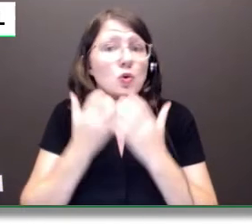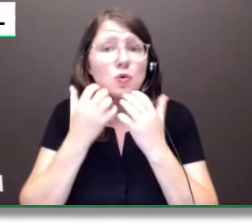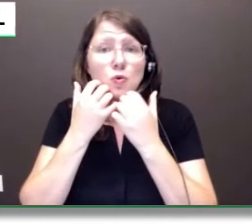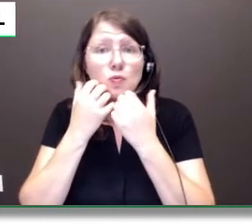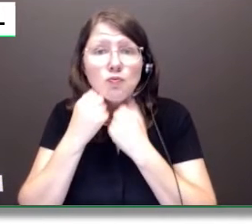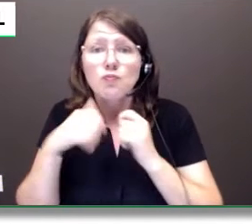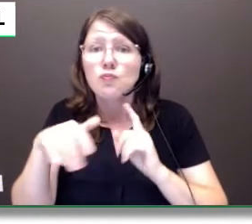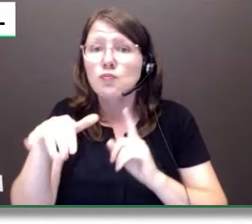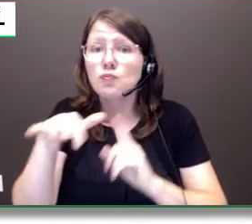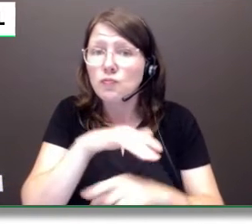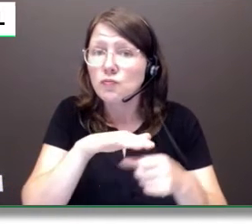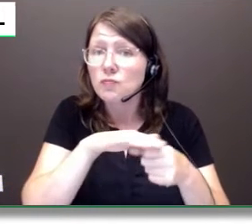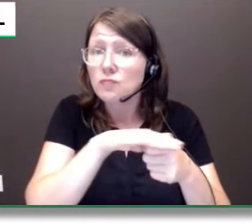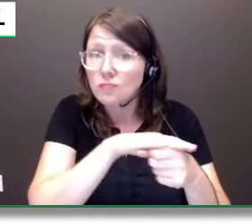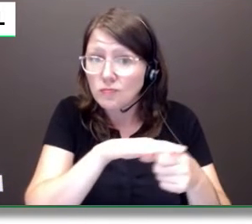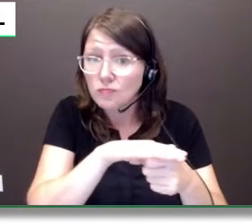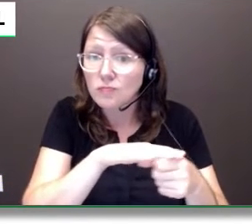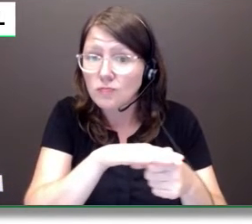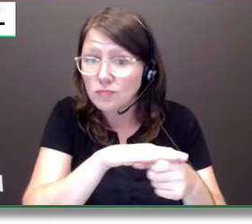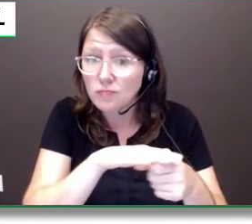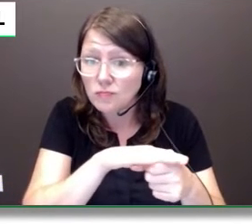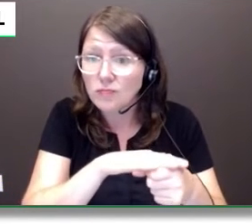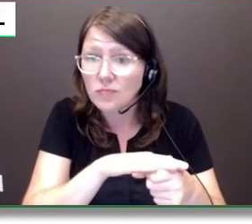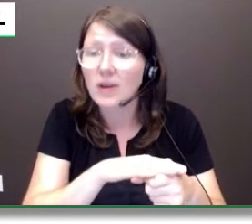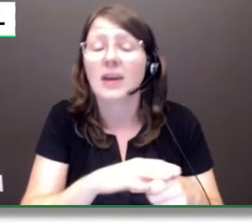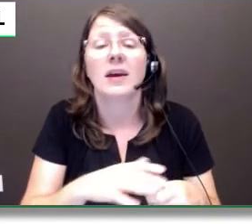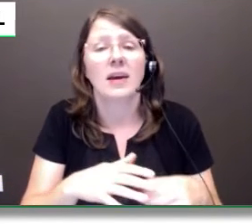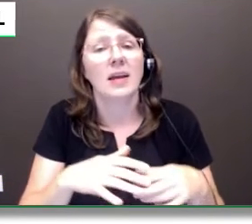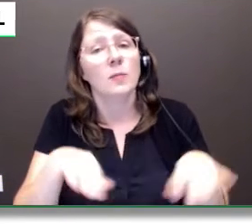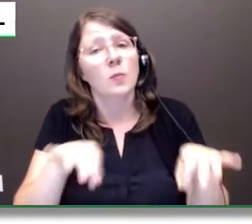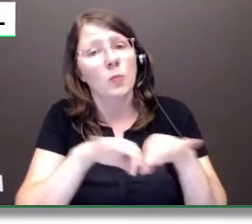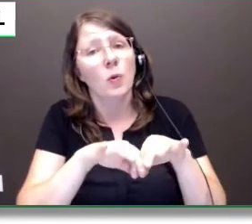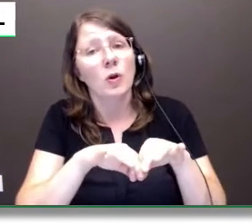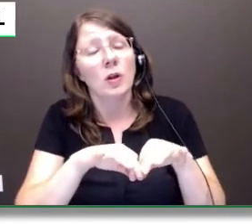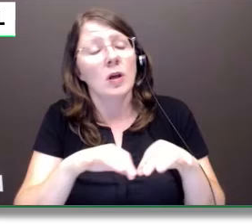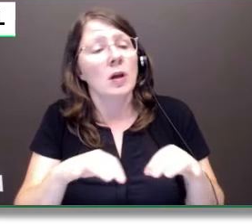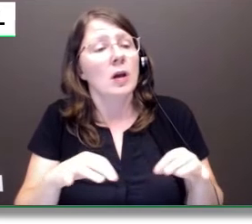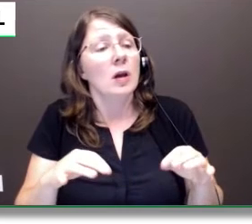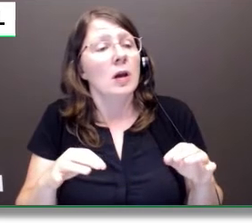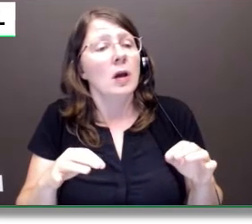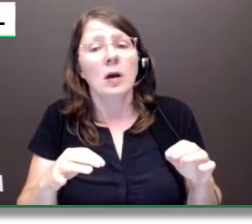institute those core surroundings of of sort of all involving all of this the